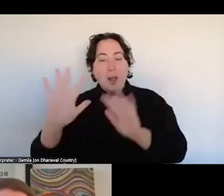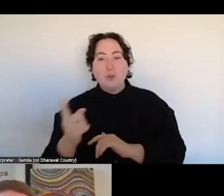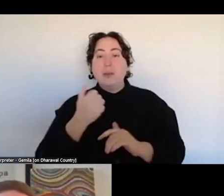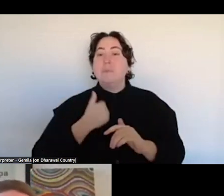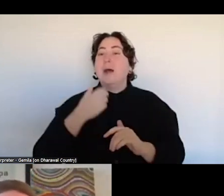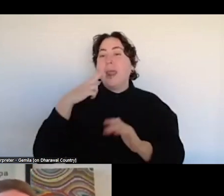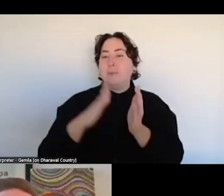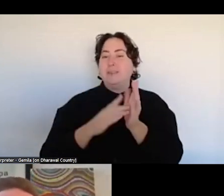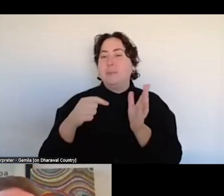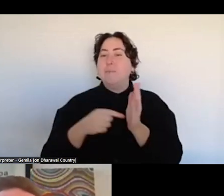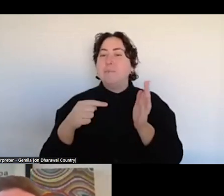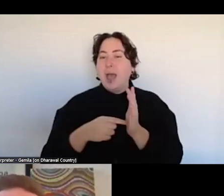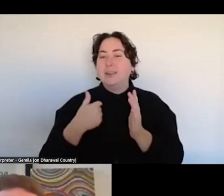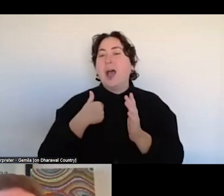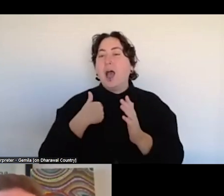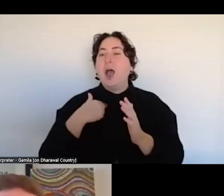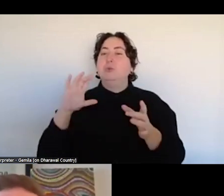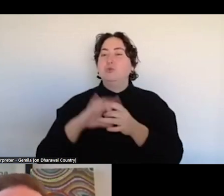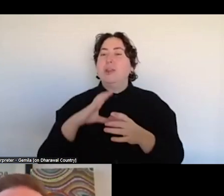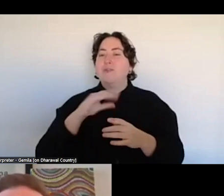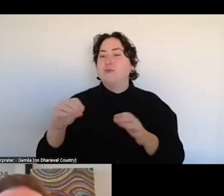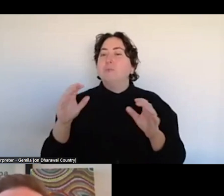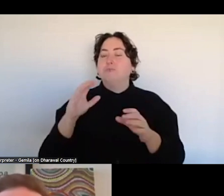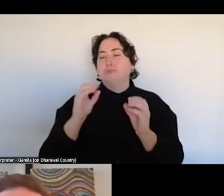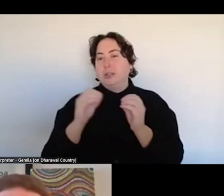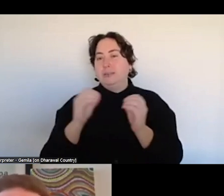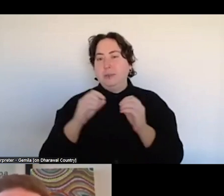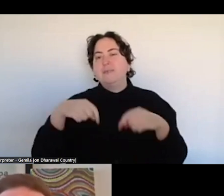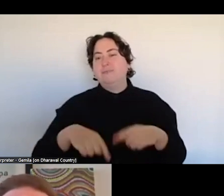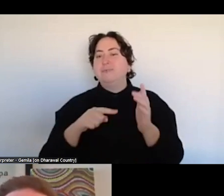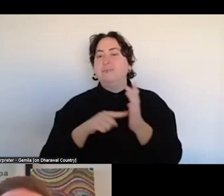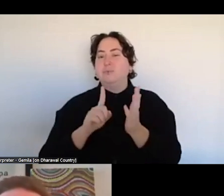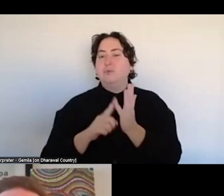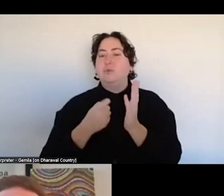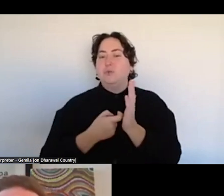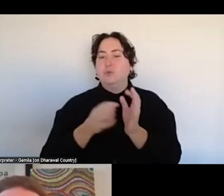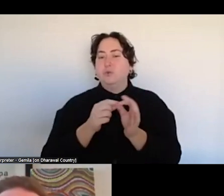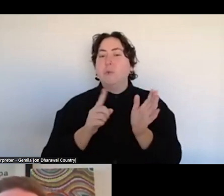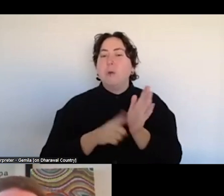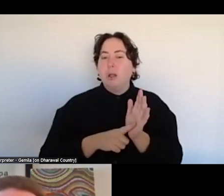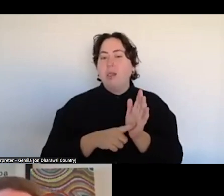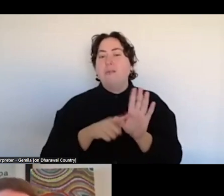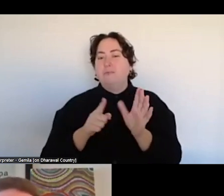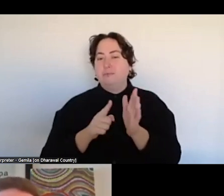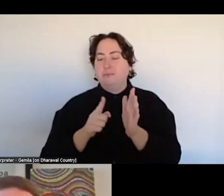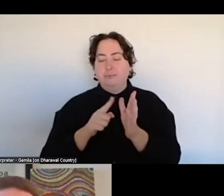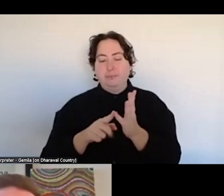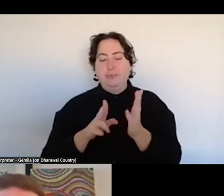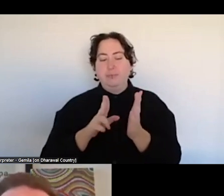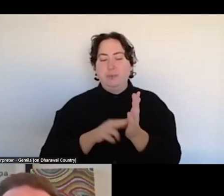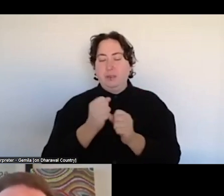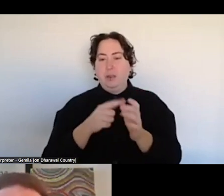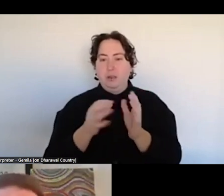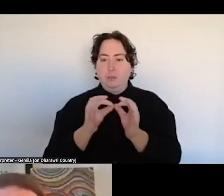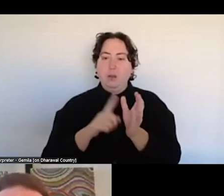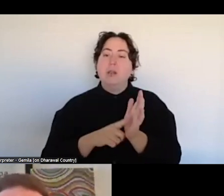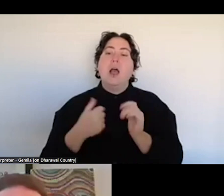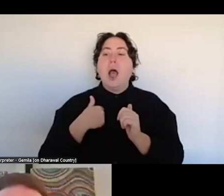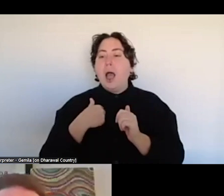joining from the Turrbal and Jagera people in Brisbane, I am a Caucasian male with short